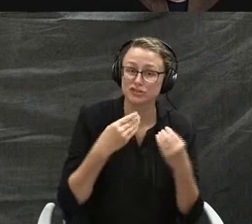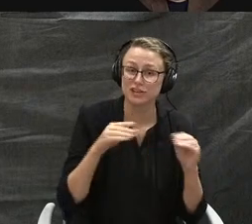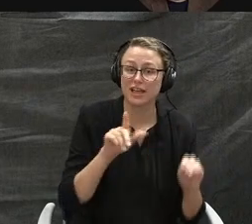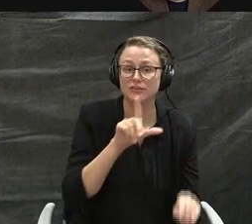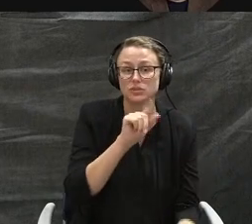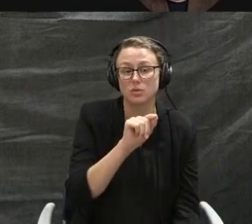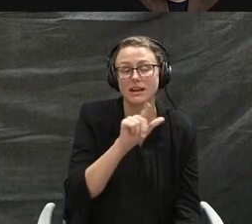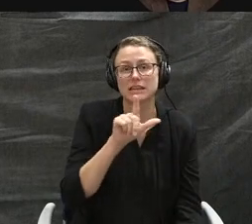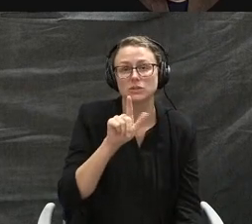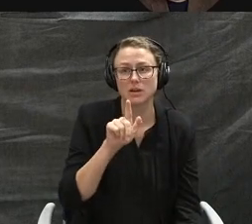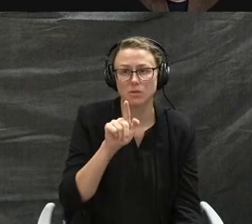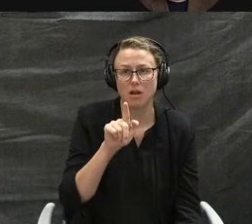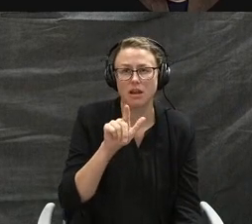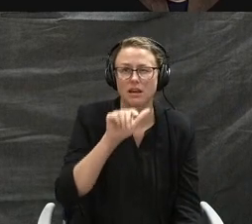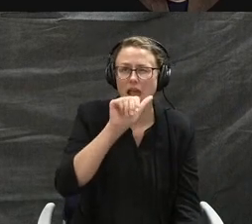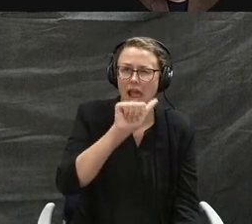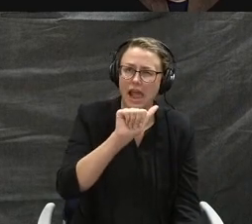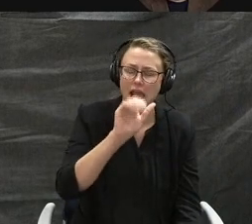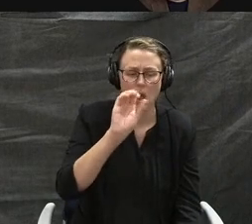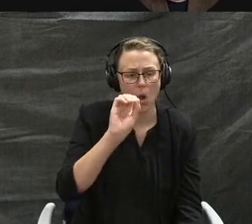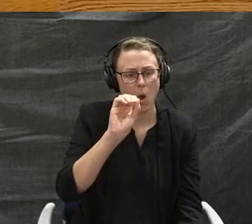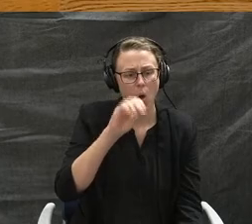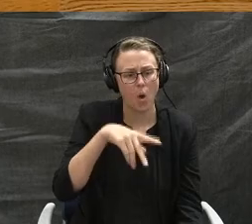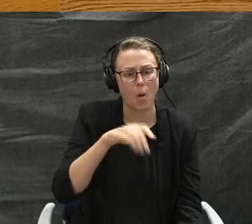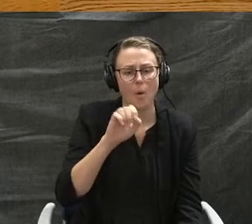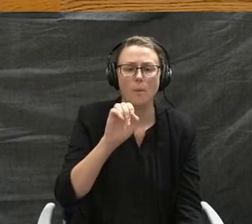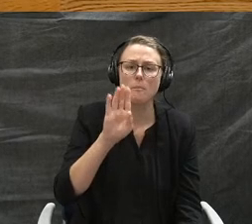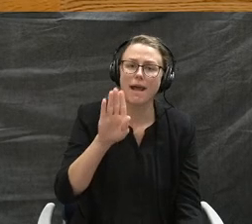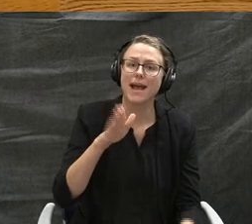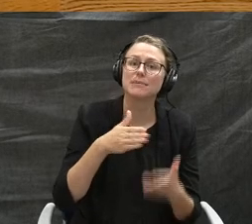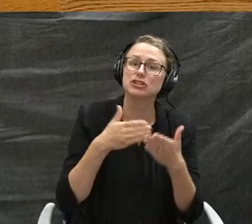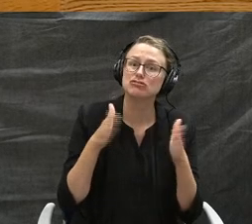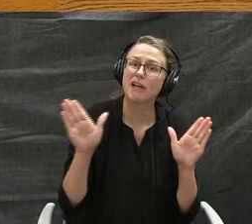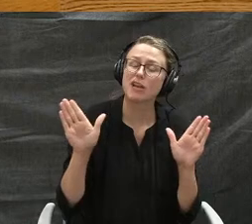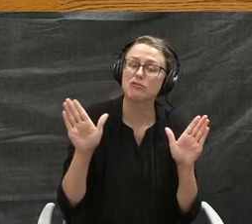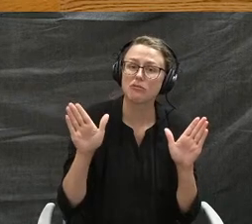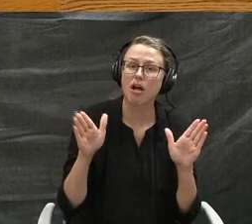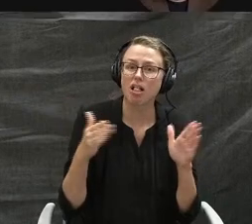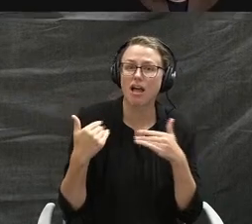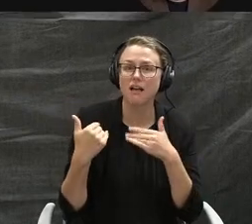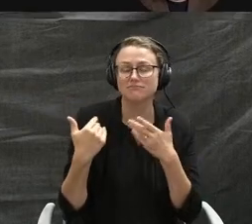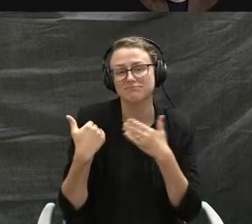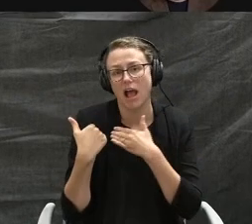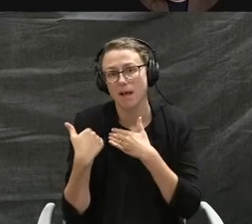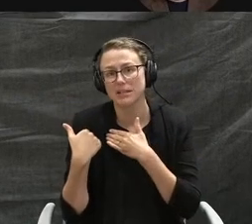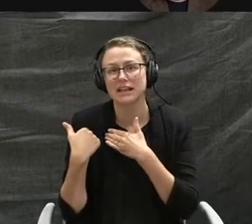A Opab General Obligation Refunding Bonds. Way too many